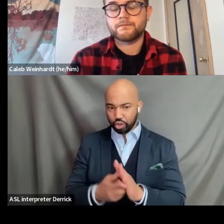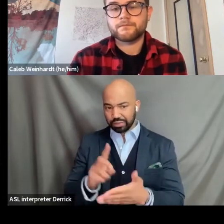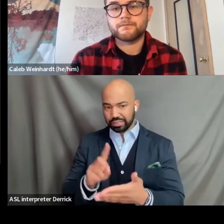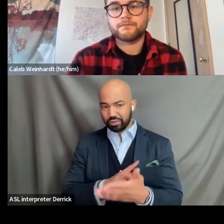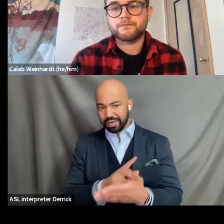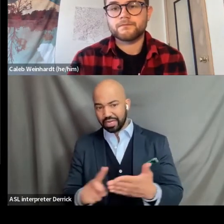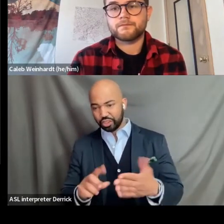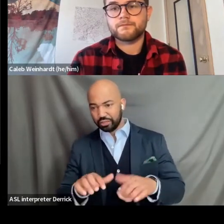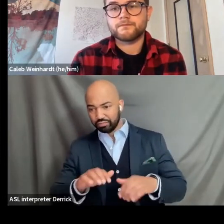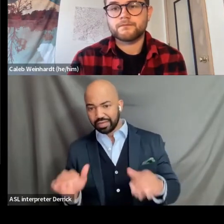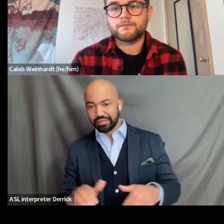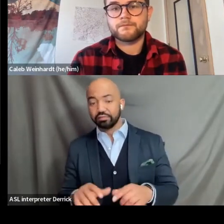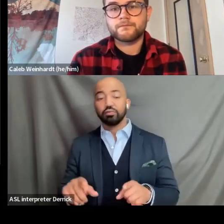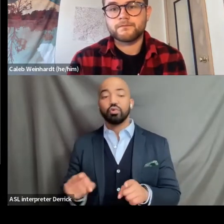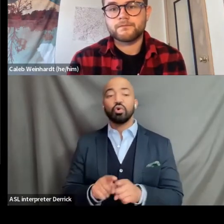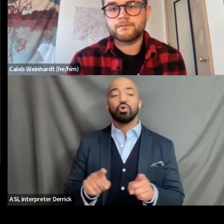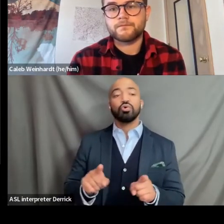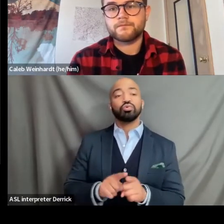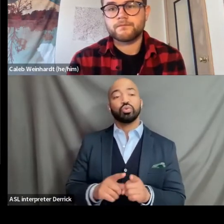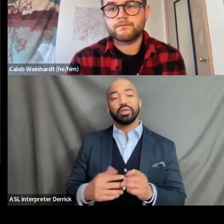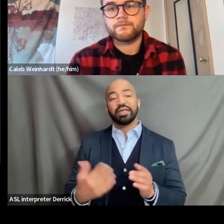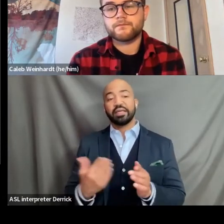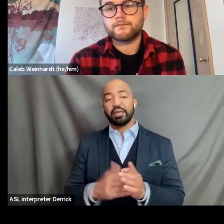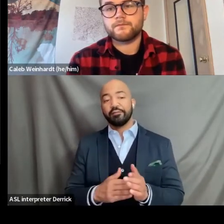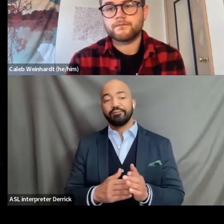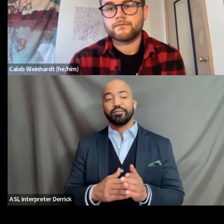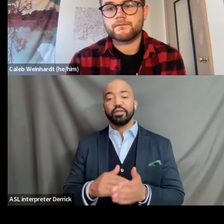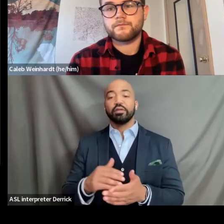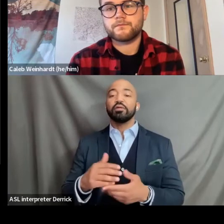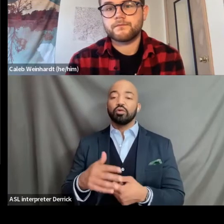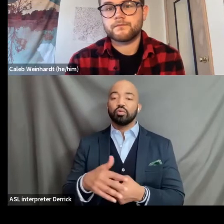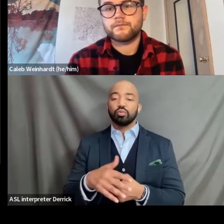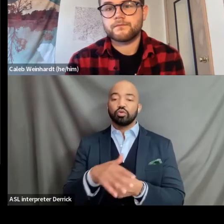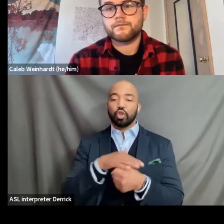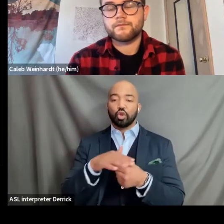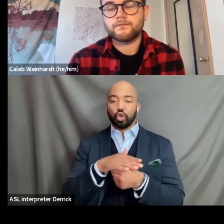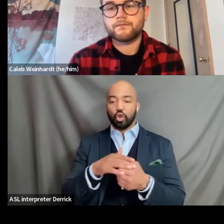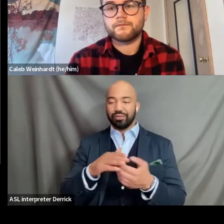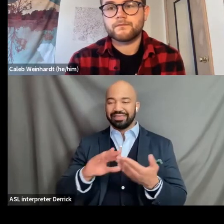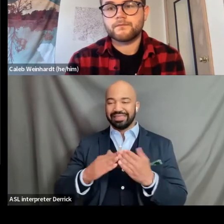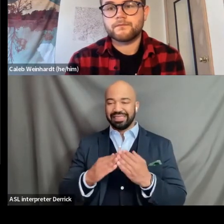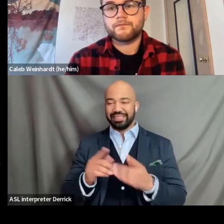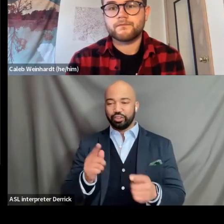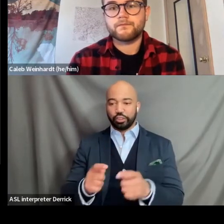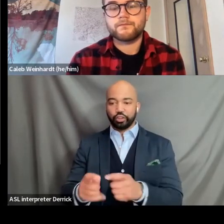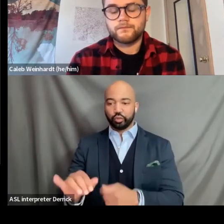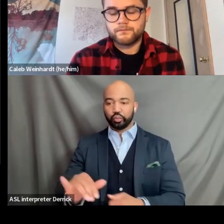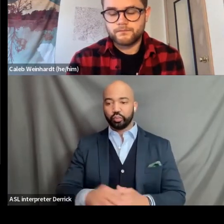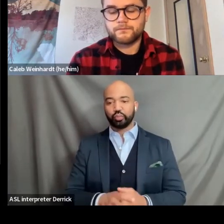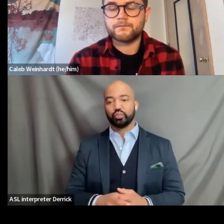as well as local or federal, sorry local or municipal changes. So some of you are following